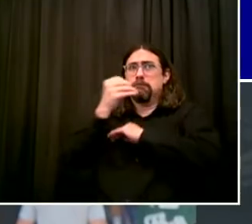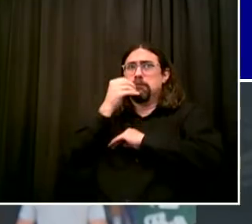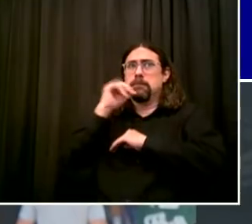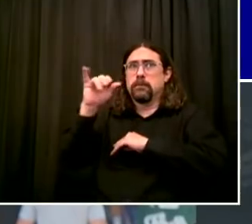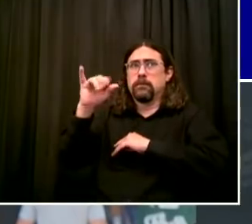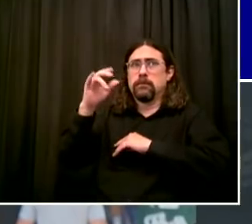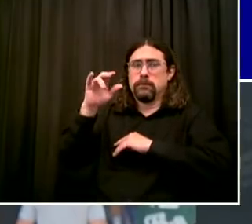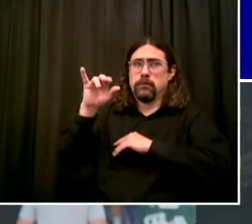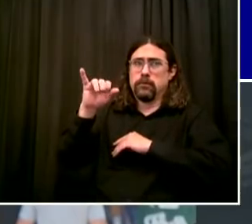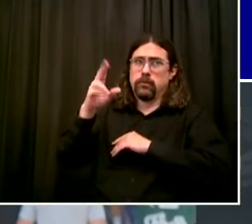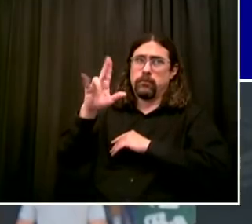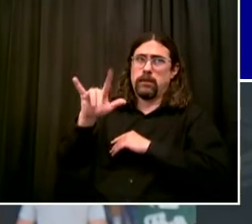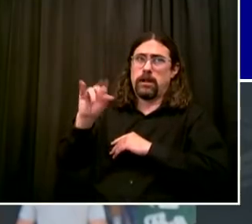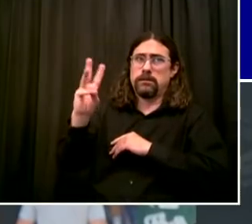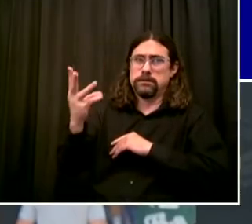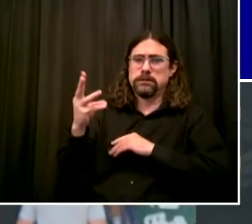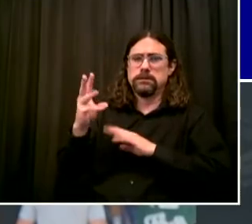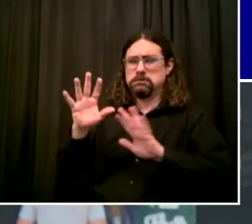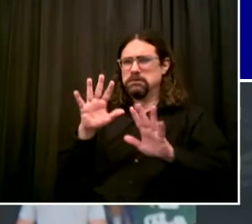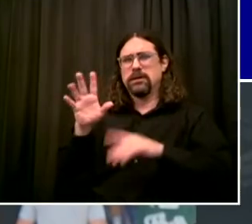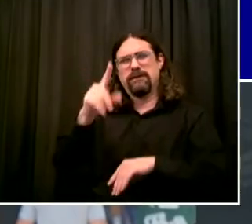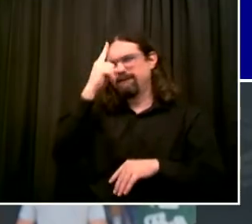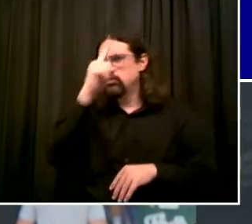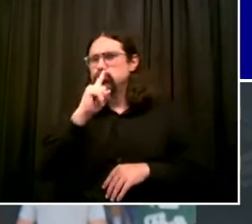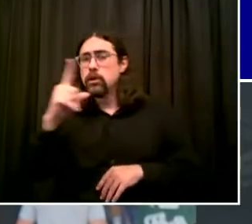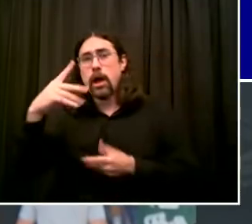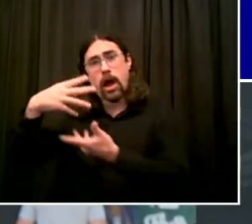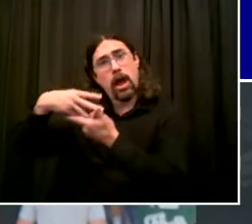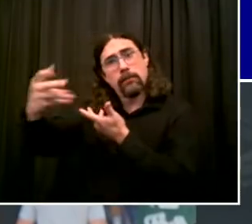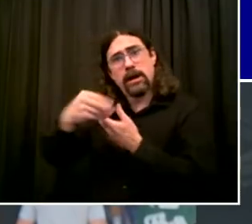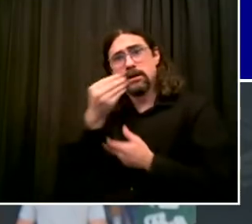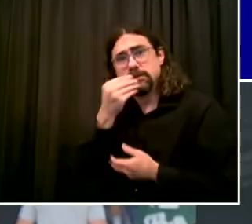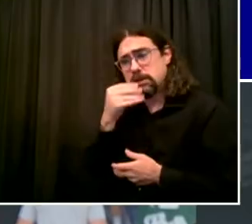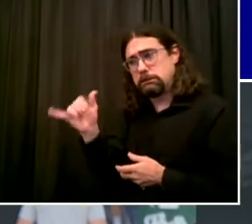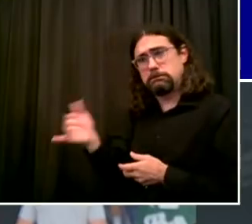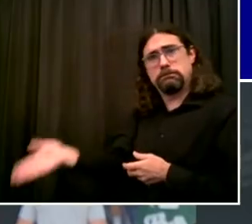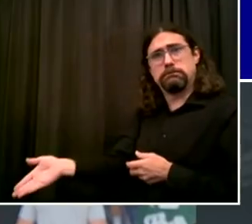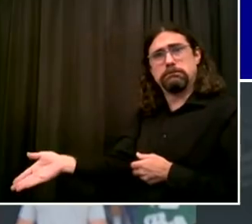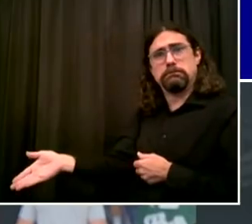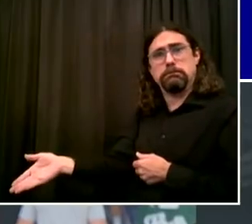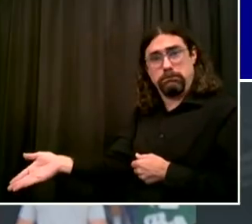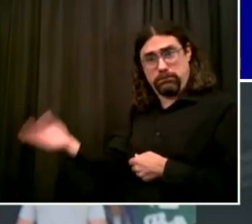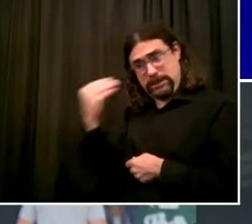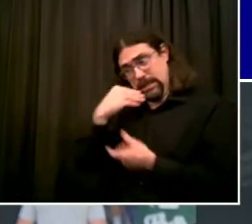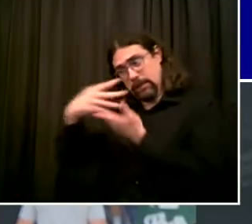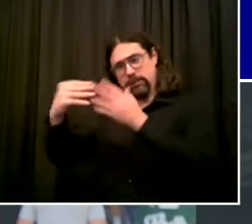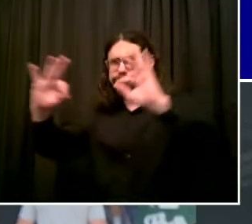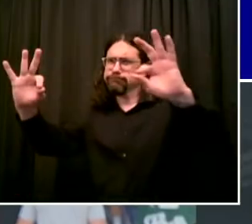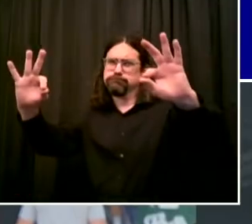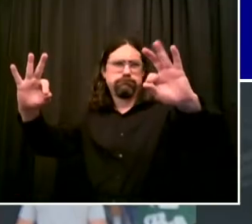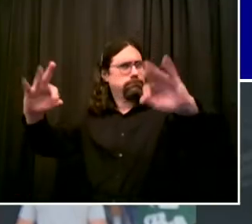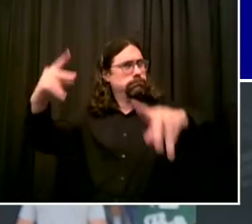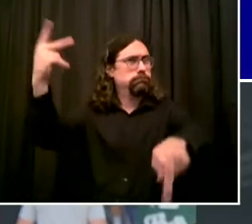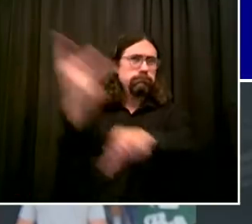BUT WHAT IS WORKING, OUTDOOR DINING IS WORKING.